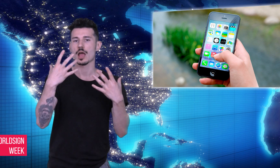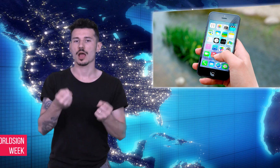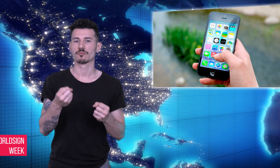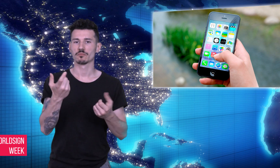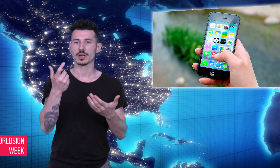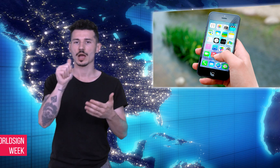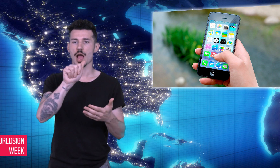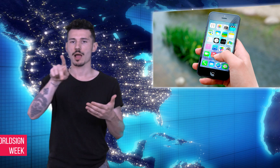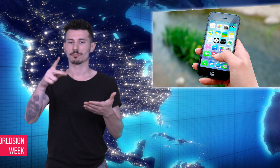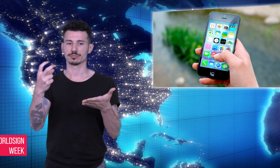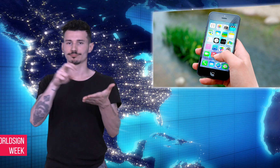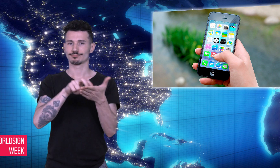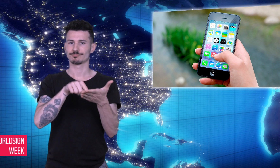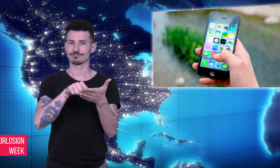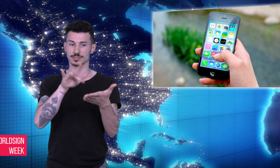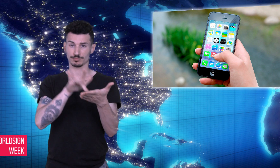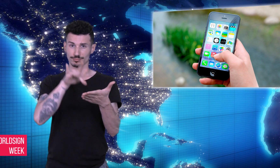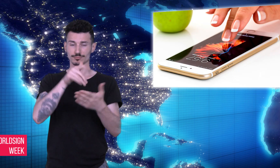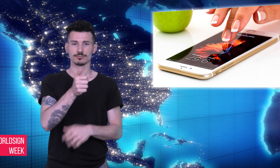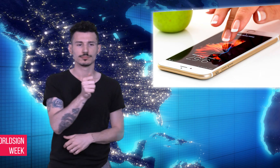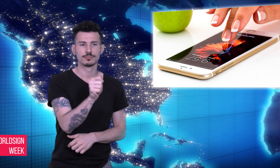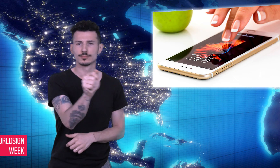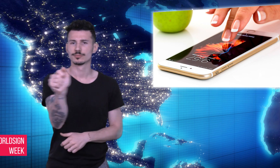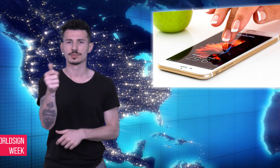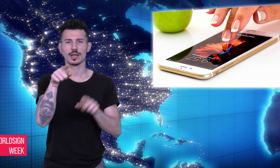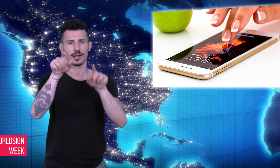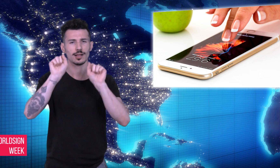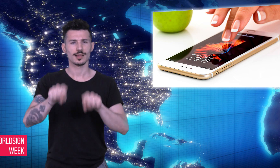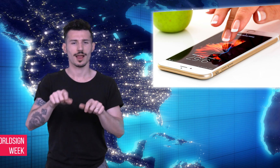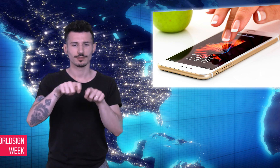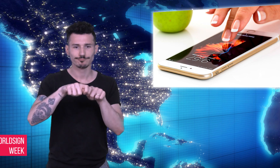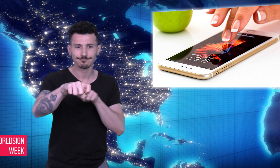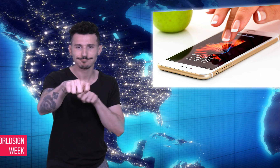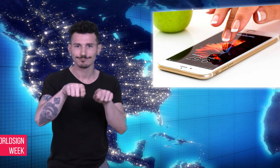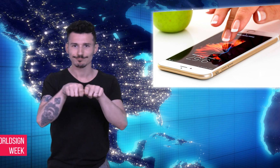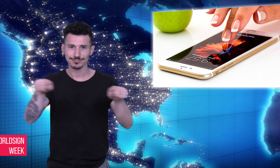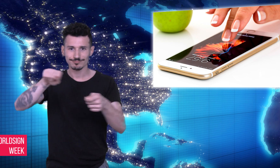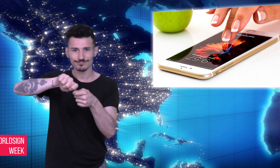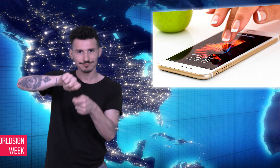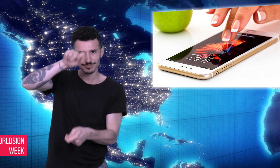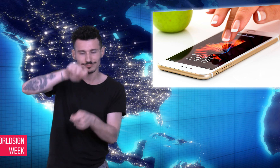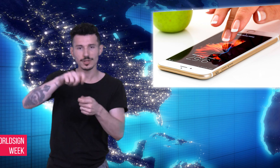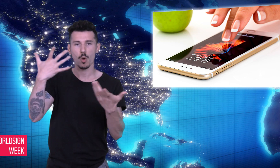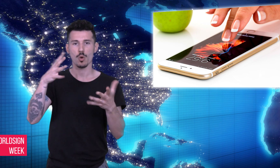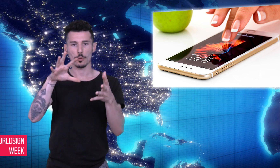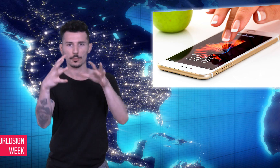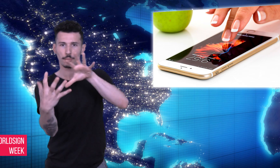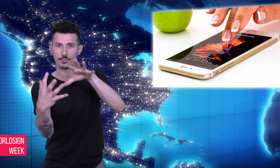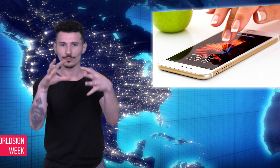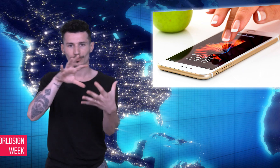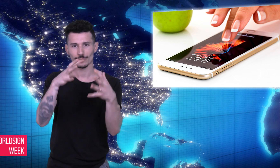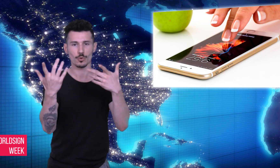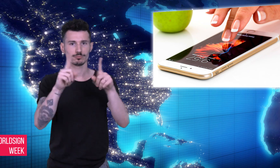system can power new apps that use augmented reality which measures the